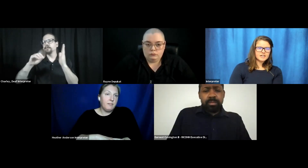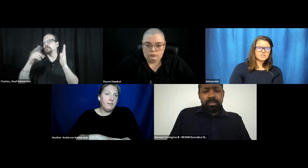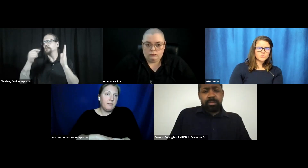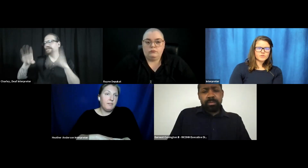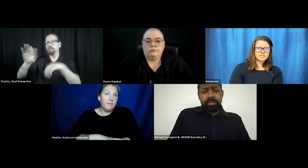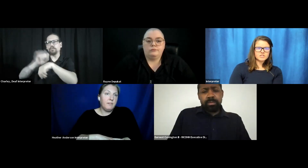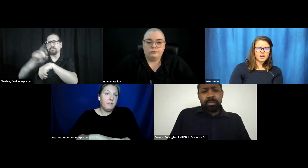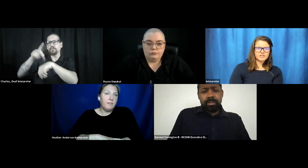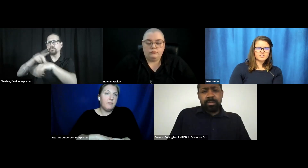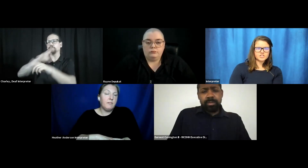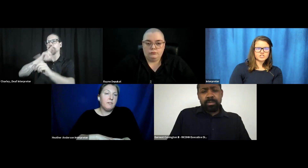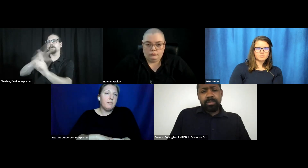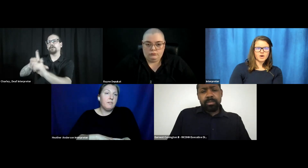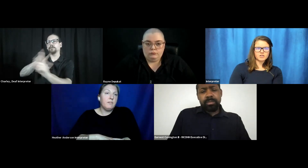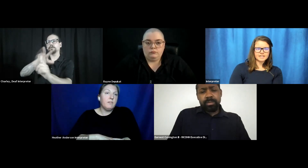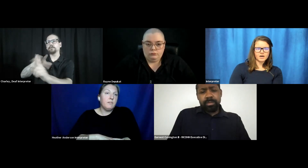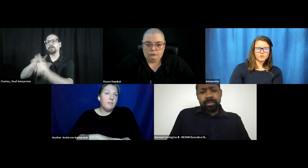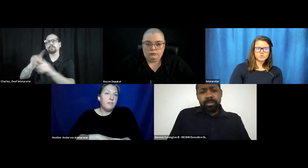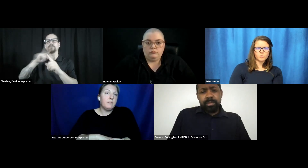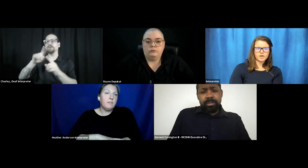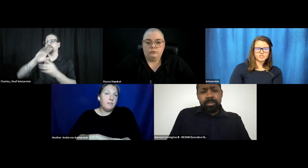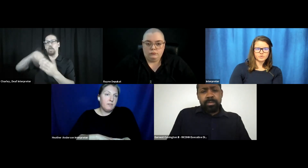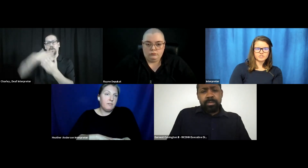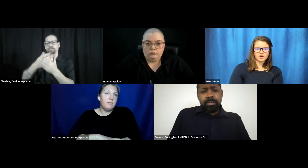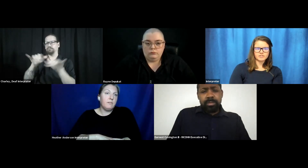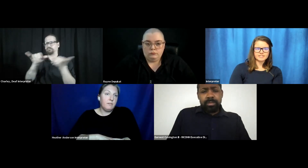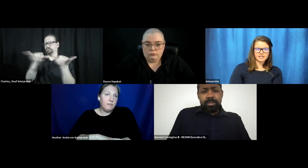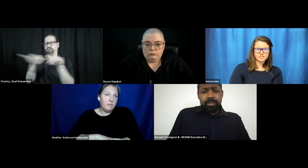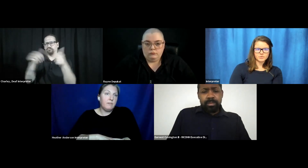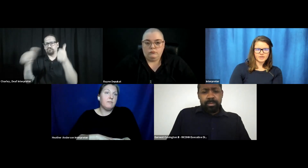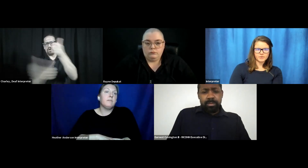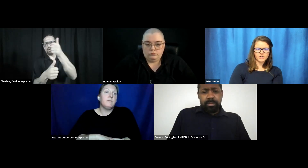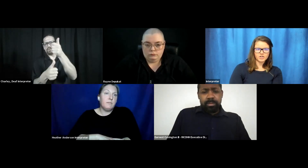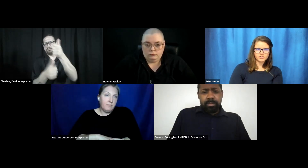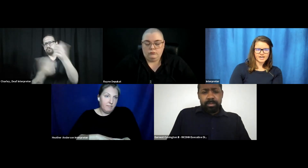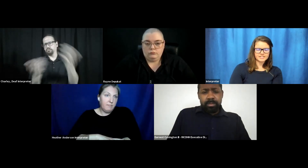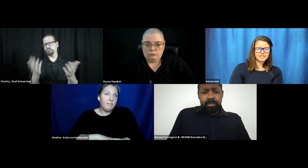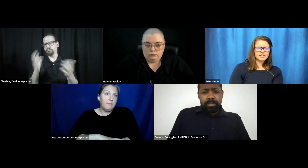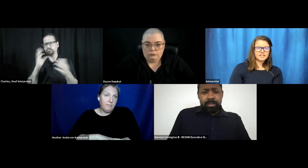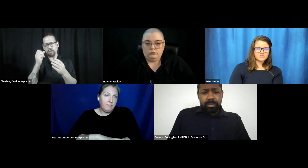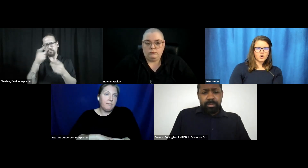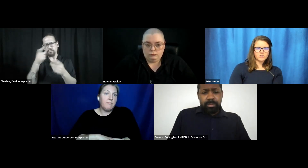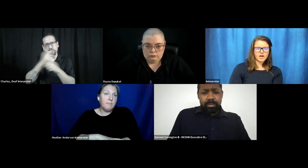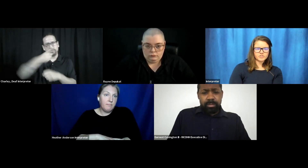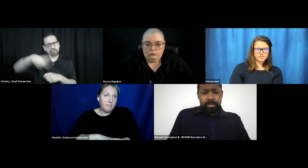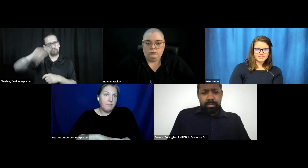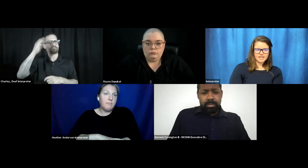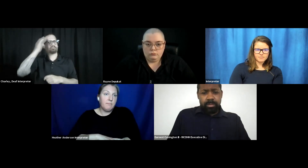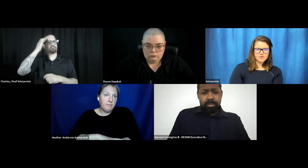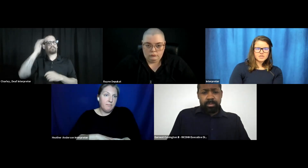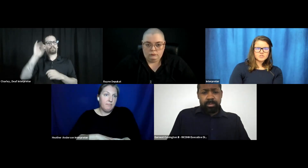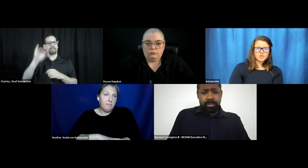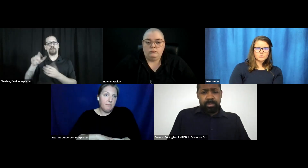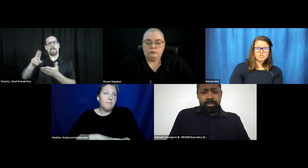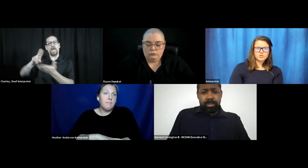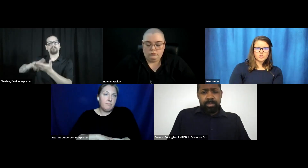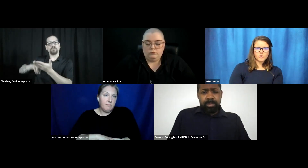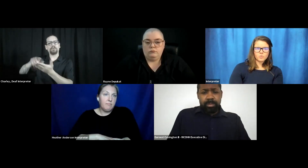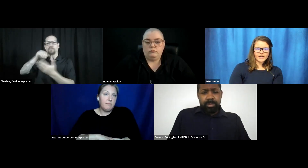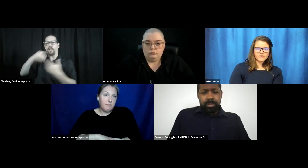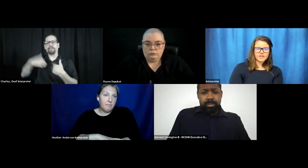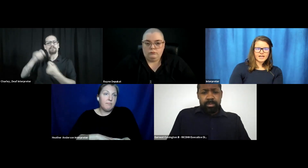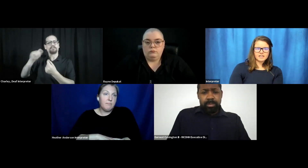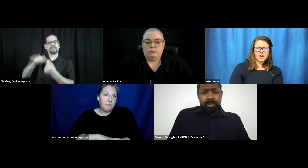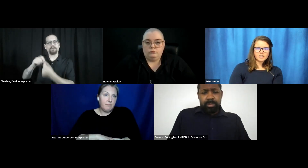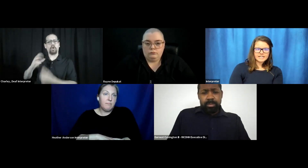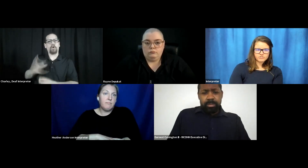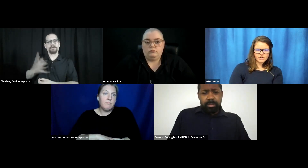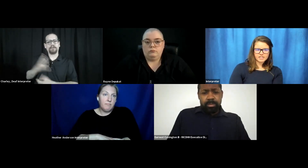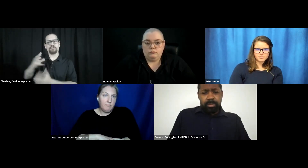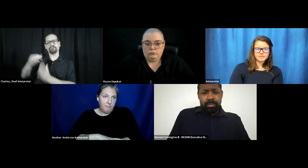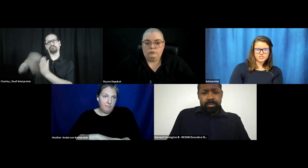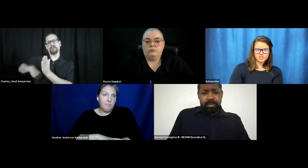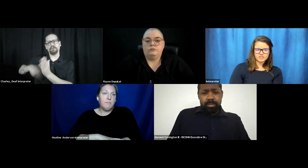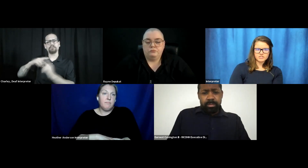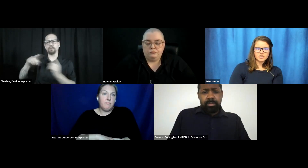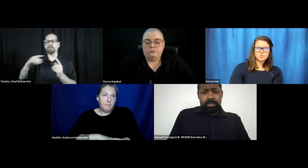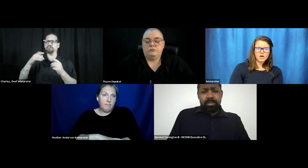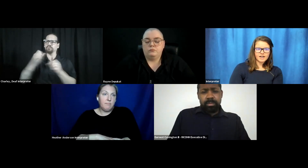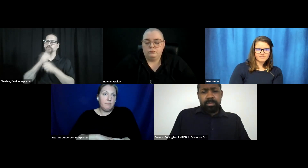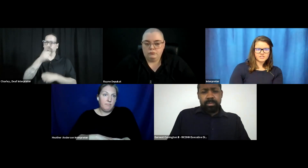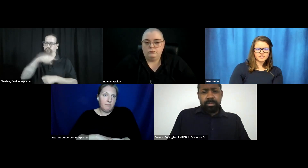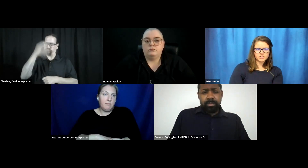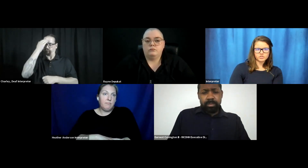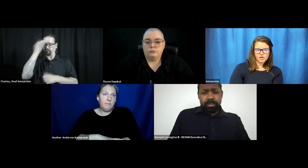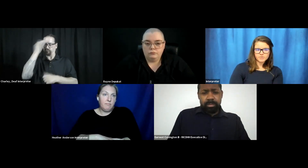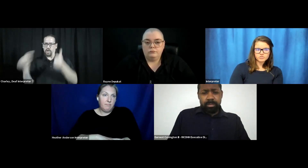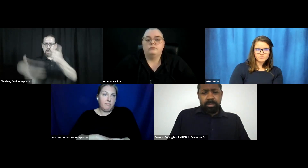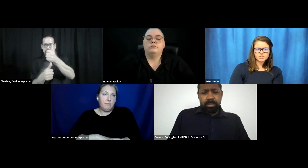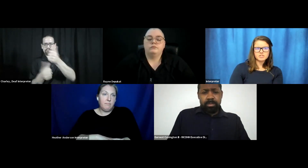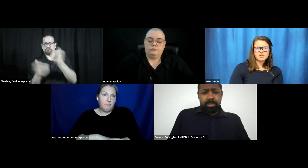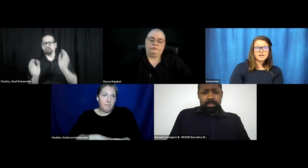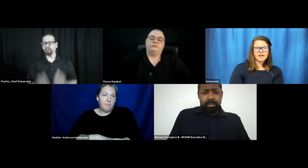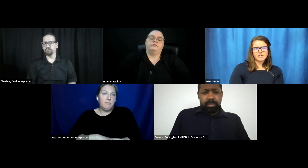And so that's not officially parsed out what duties are assigned to anyone contract. It's all under the same. So just so you're aware that any contract positions, do not have an official job description.